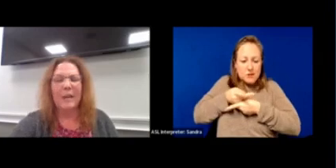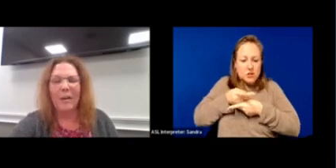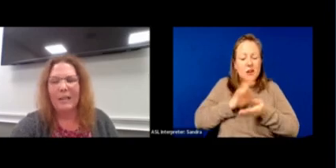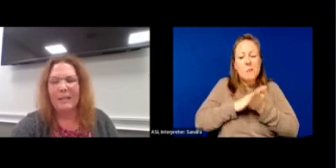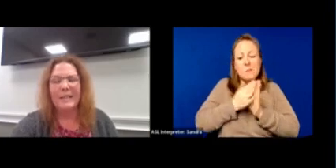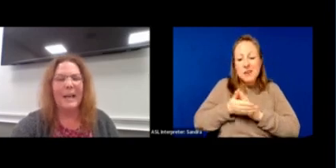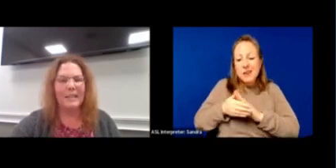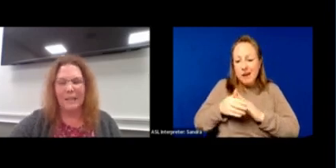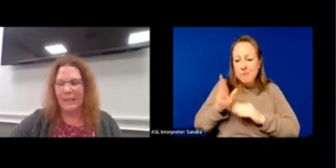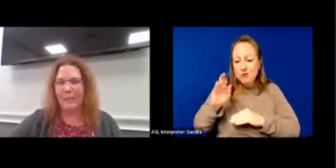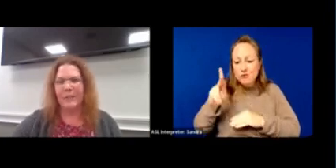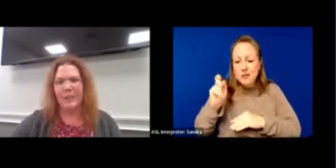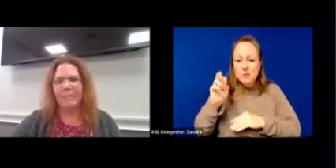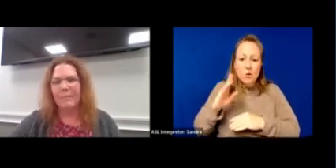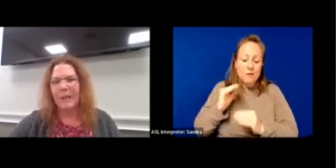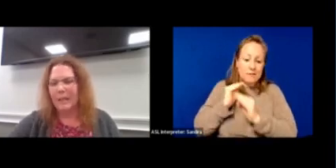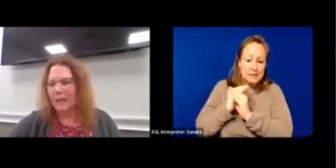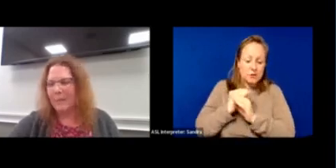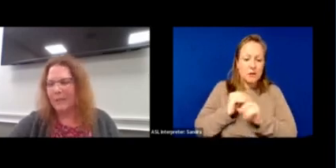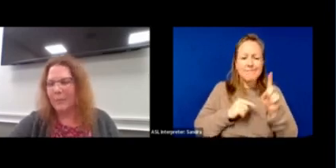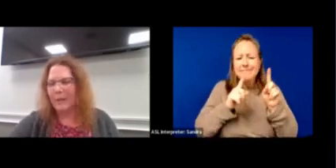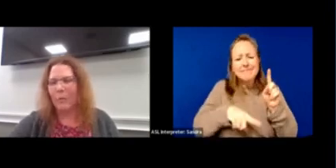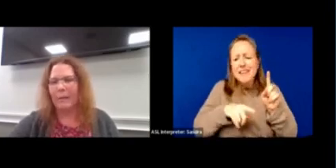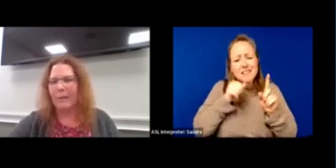not an exact science, but just kind of something to be aware